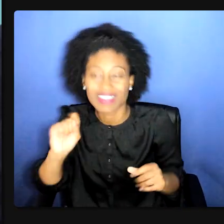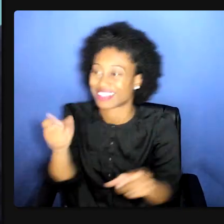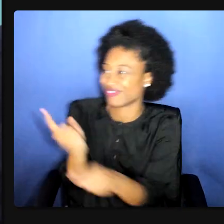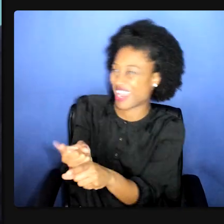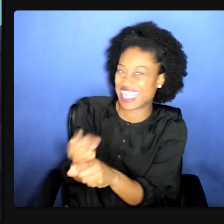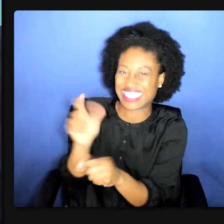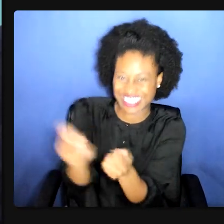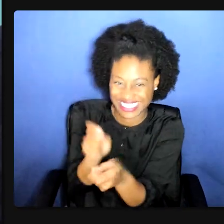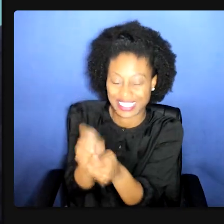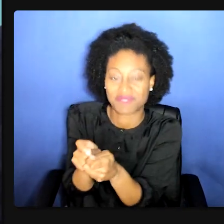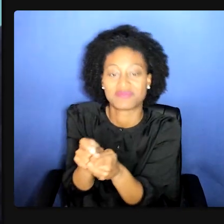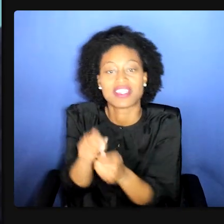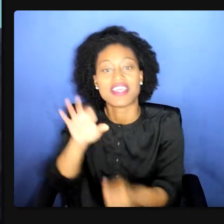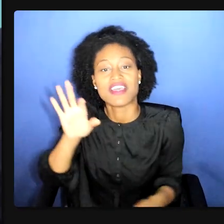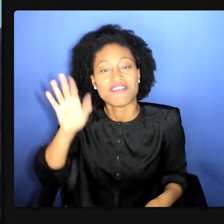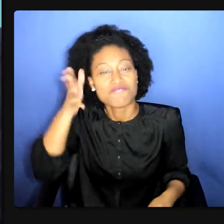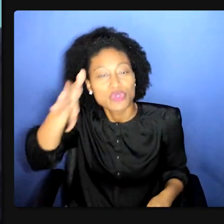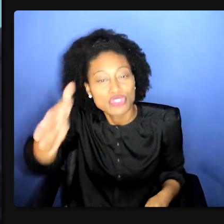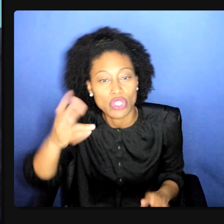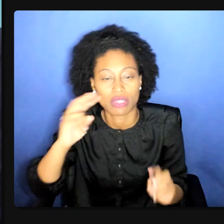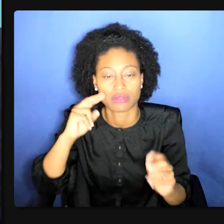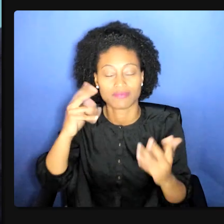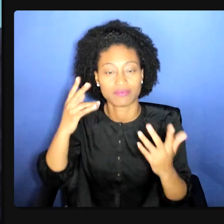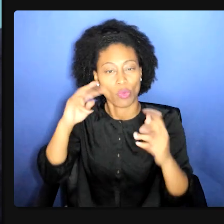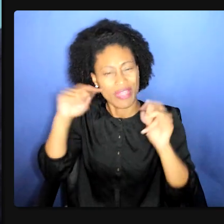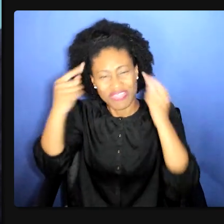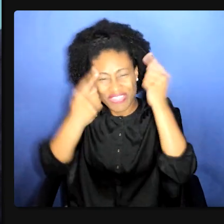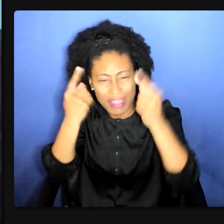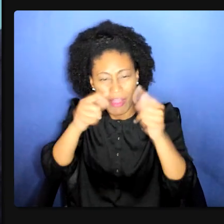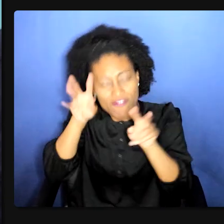you know future looking and even for the things in the future that we haven't even thought of